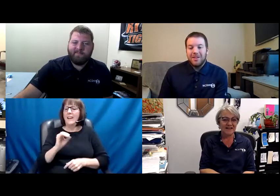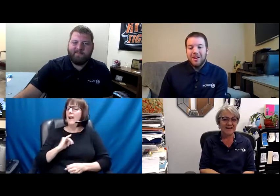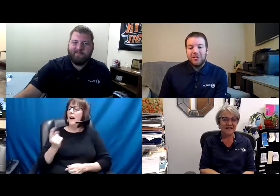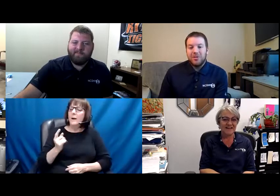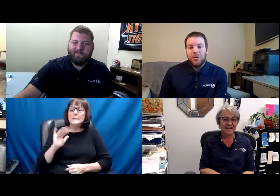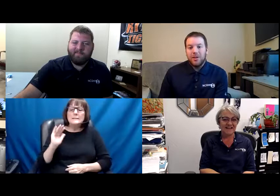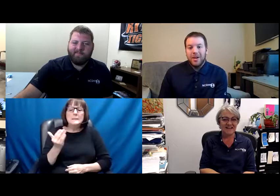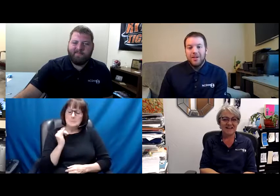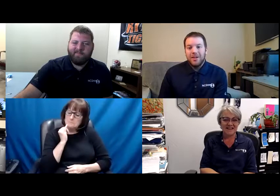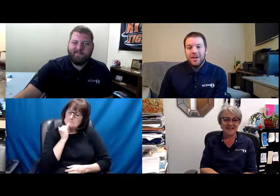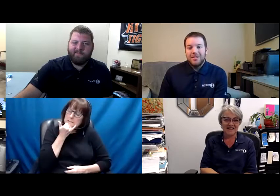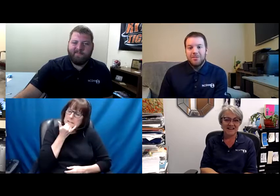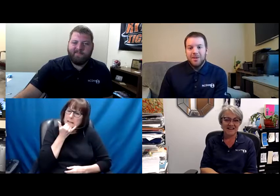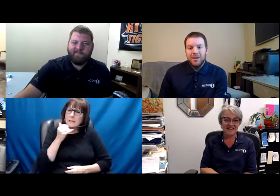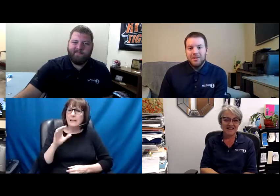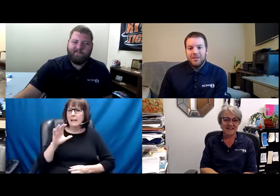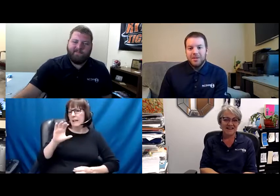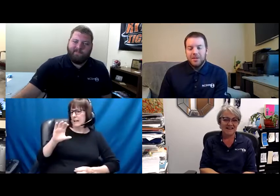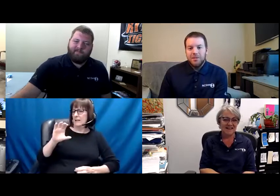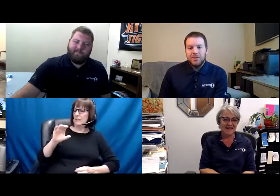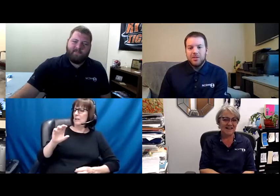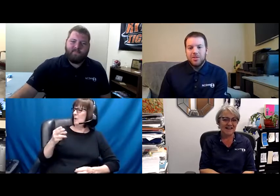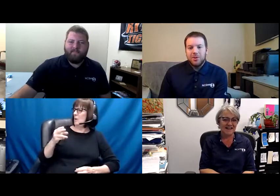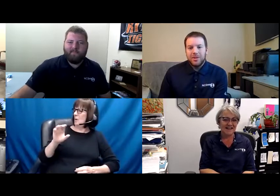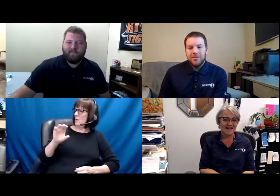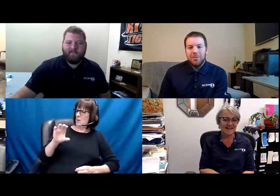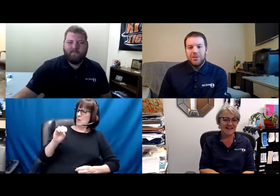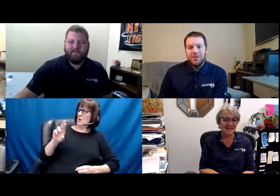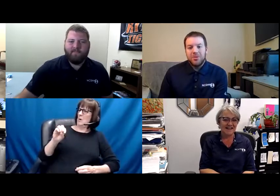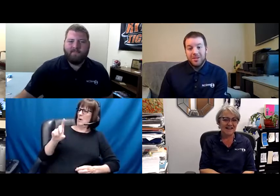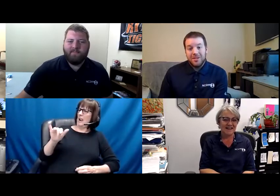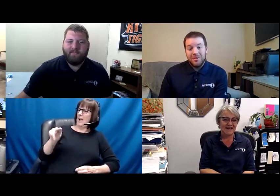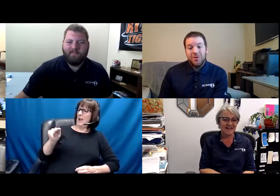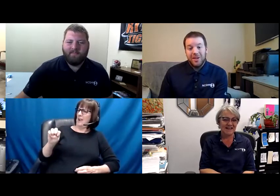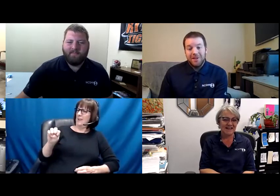the character Coraline as somebody else much to the chagrin of the person dressed as Coraline.